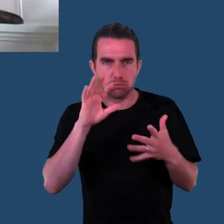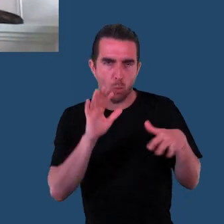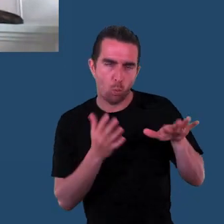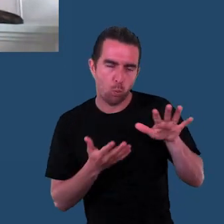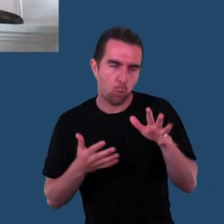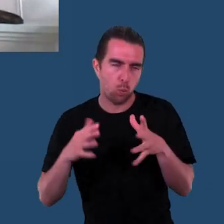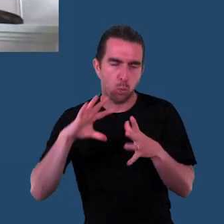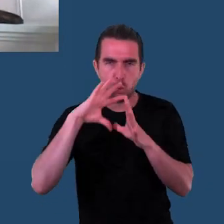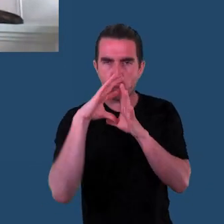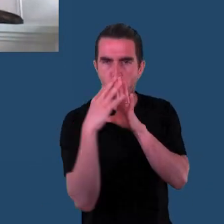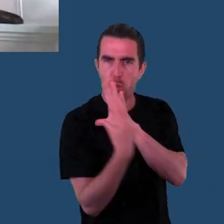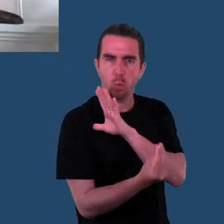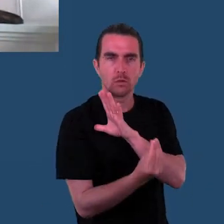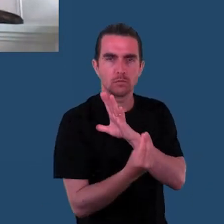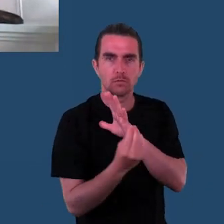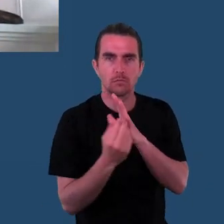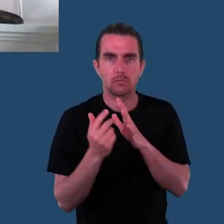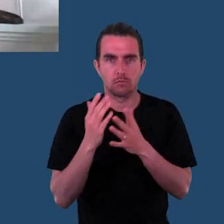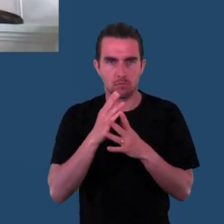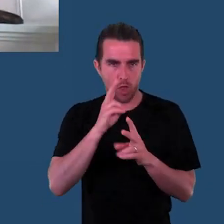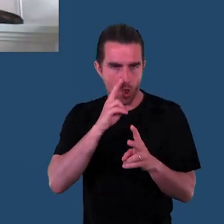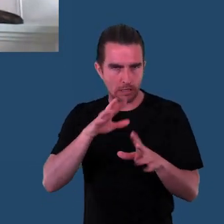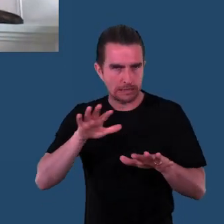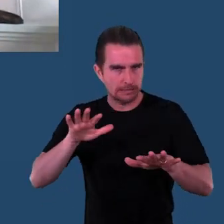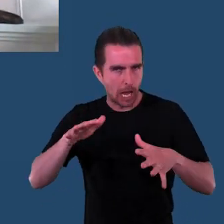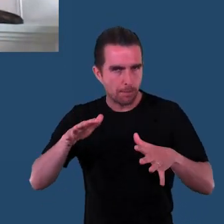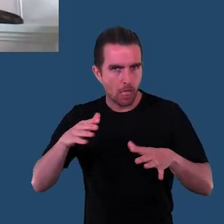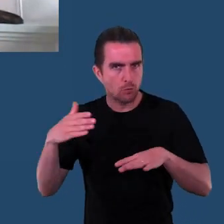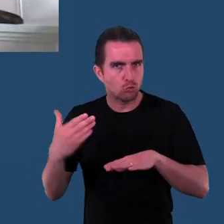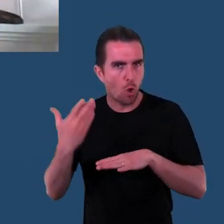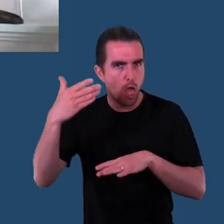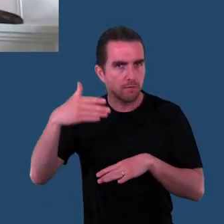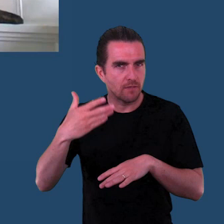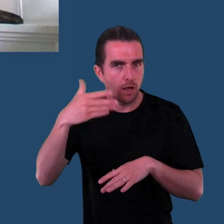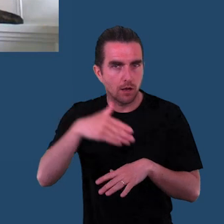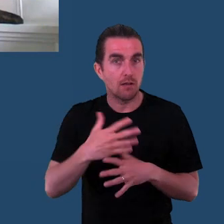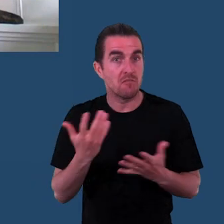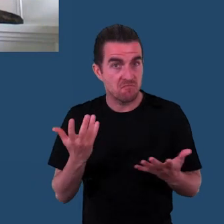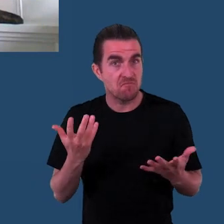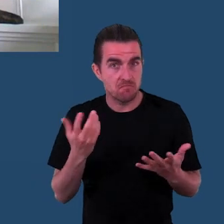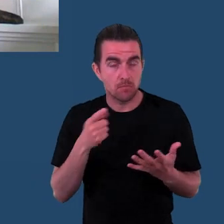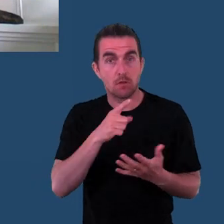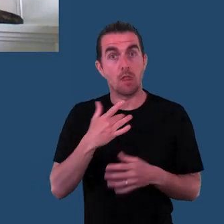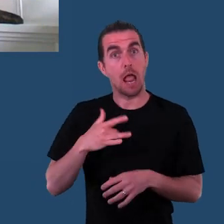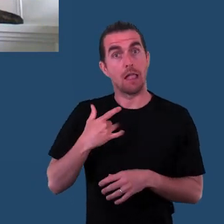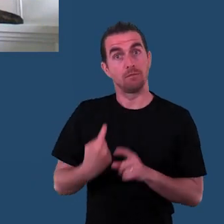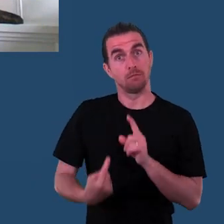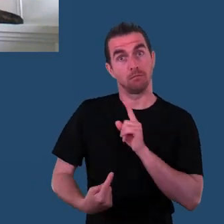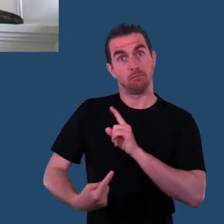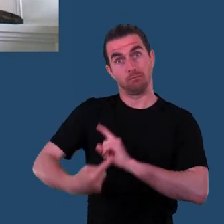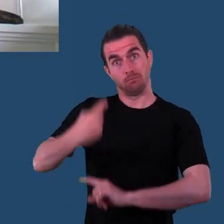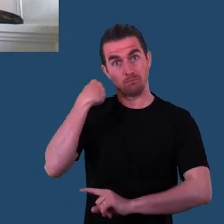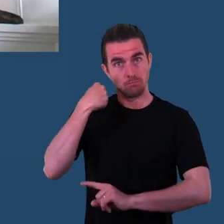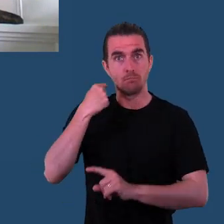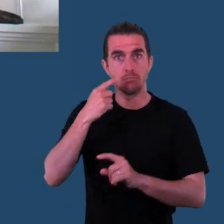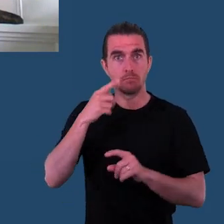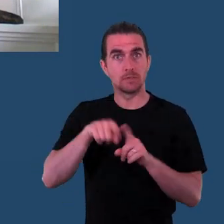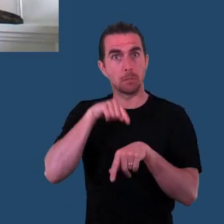And obviously, when everyone looks at them, they say, "Oh, that looks very, very similar to a dolphin." And if you're living in the same kind of environment,